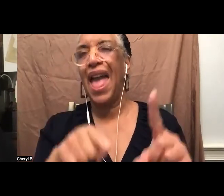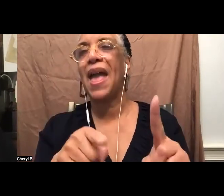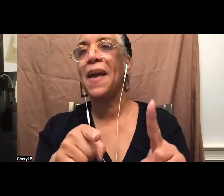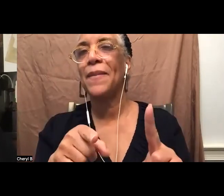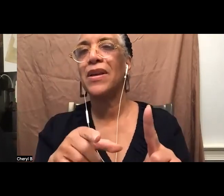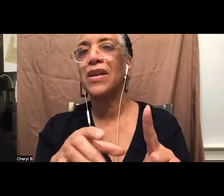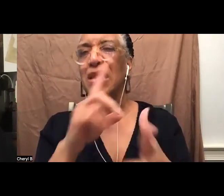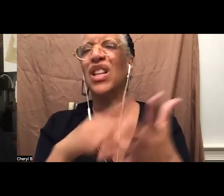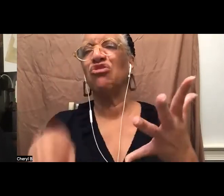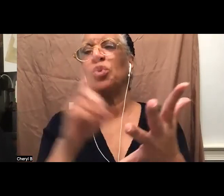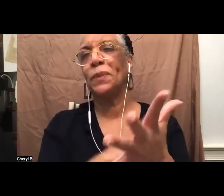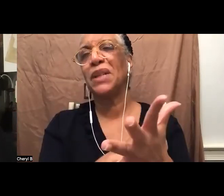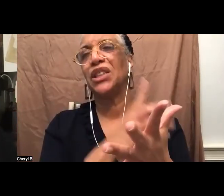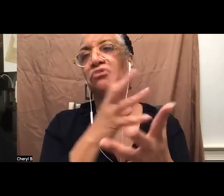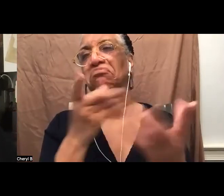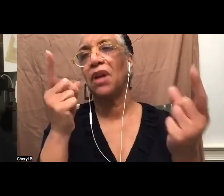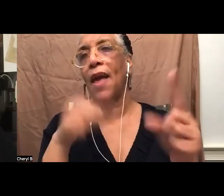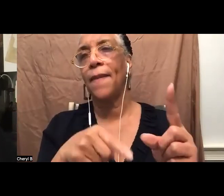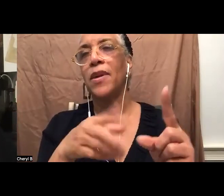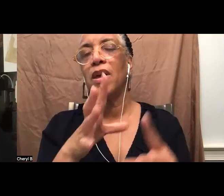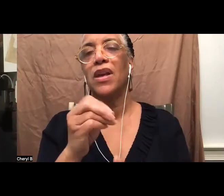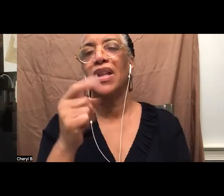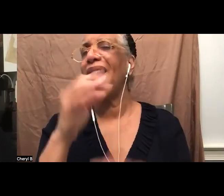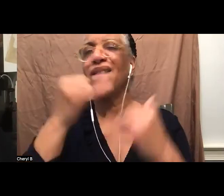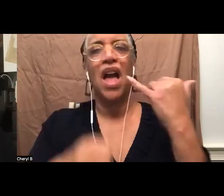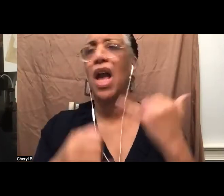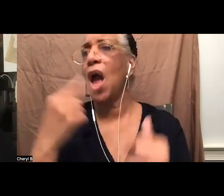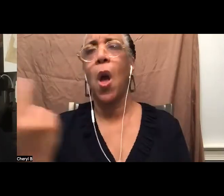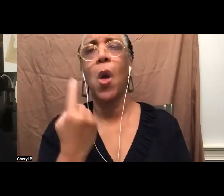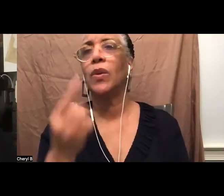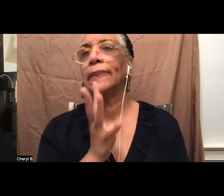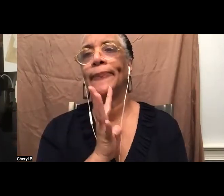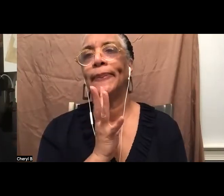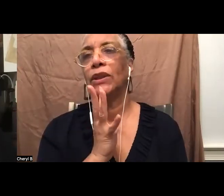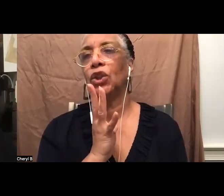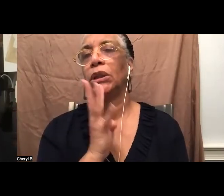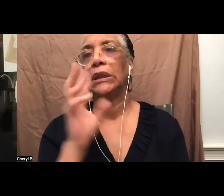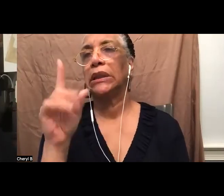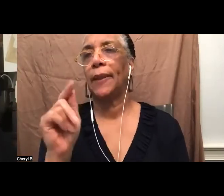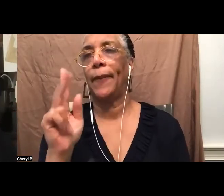it only mentions disabled people once. One time.